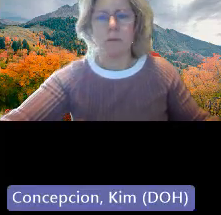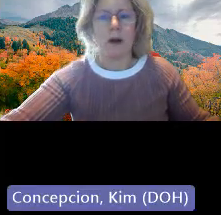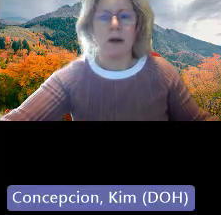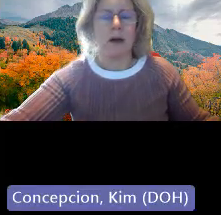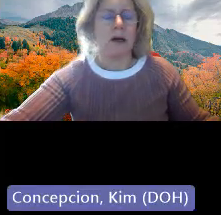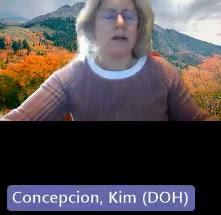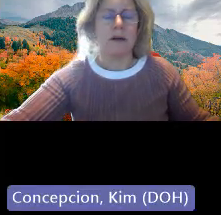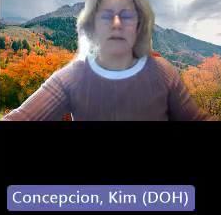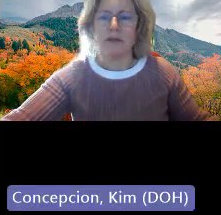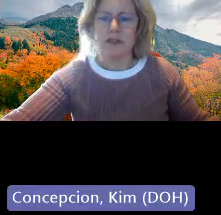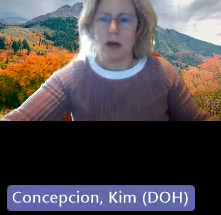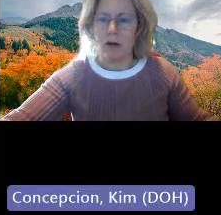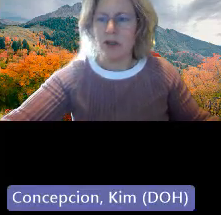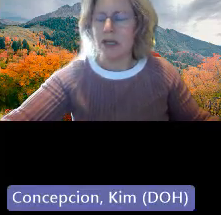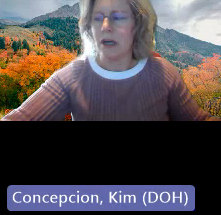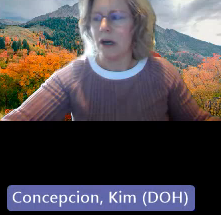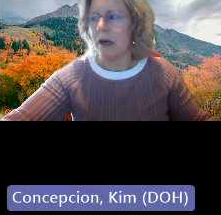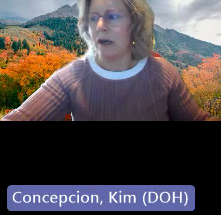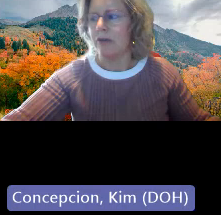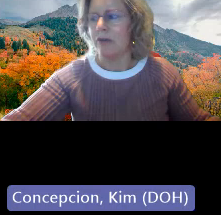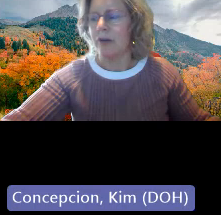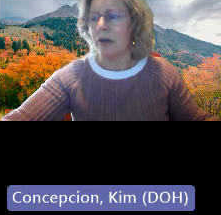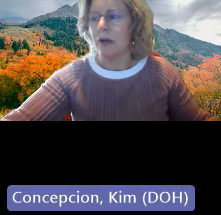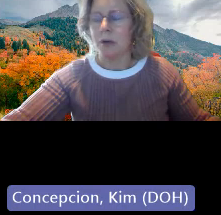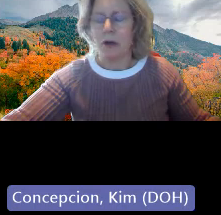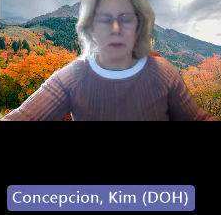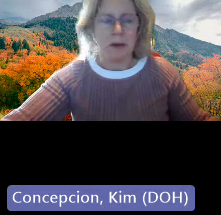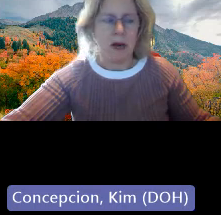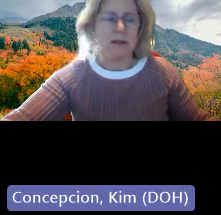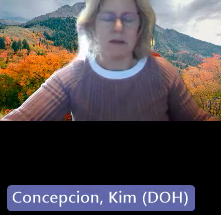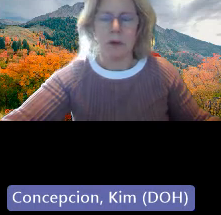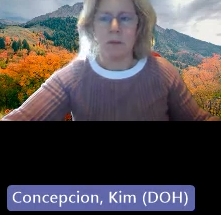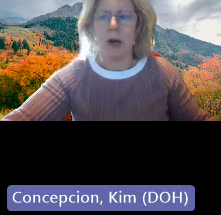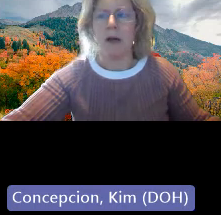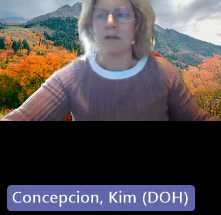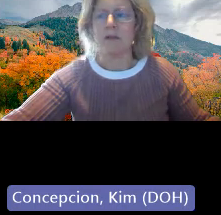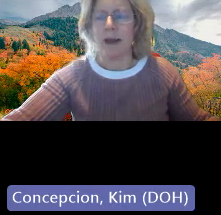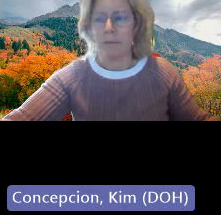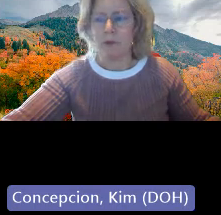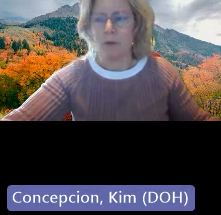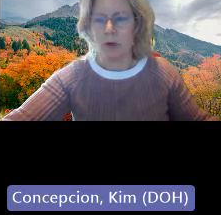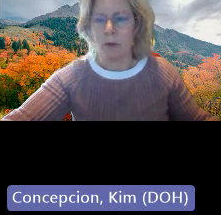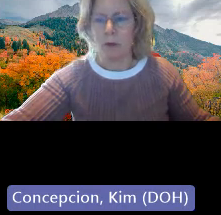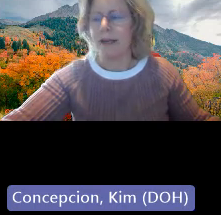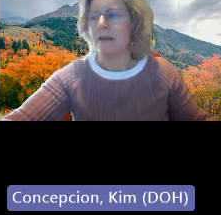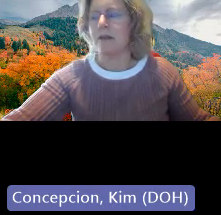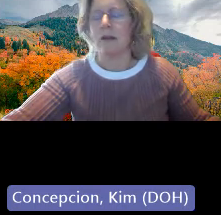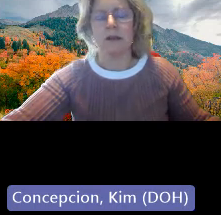and on the physiology of perimenopause and menopause and what happens with our bodies.